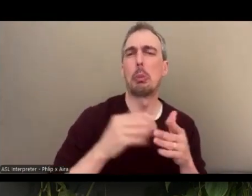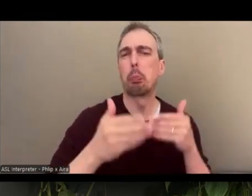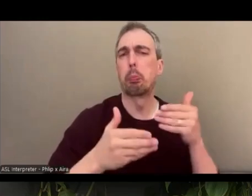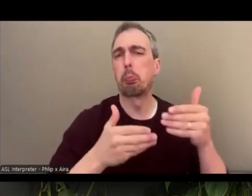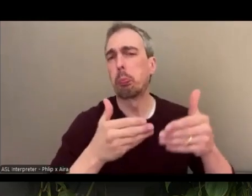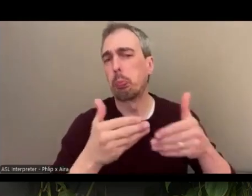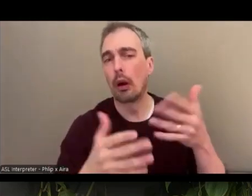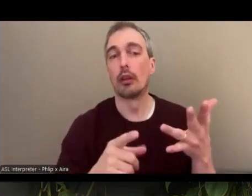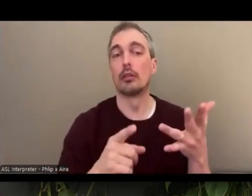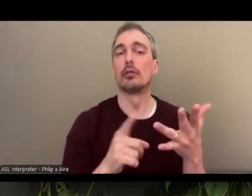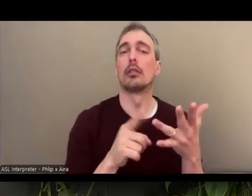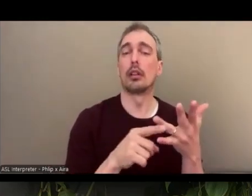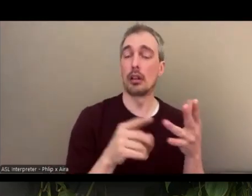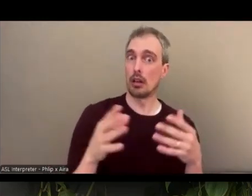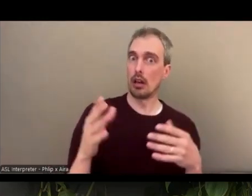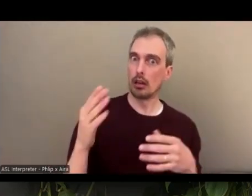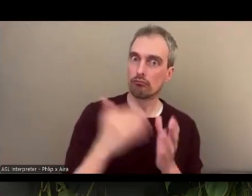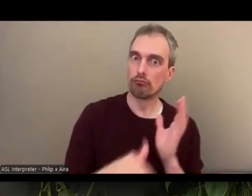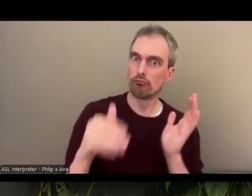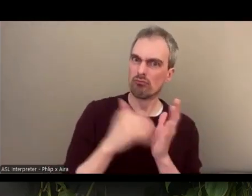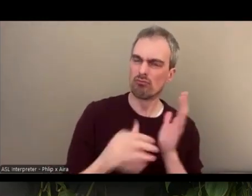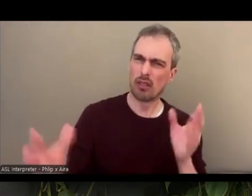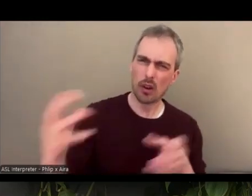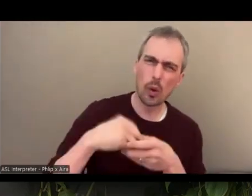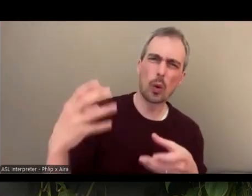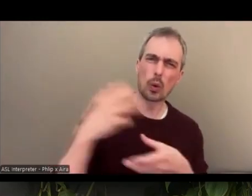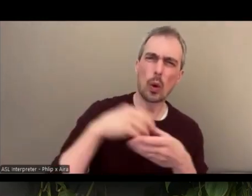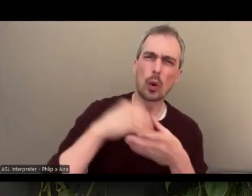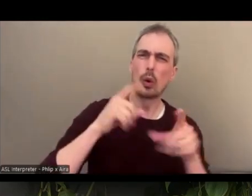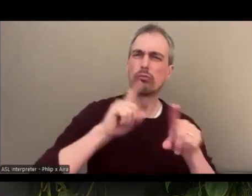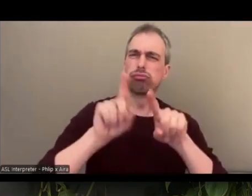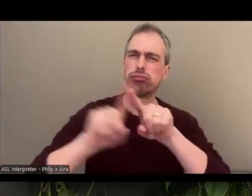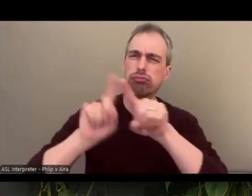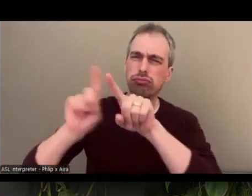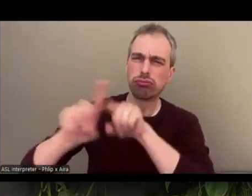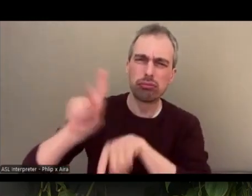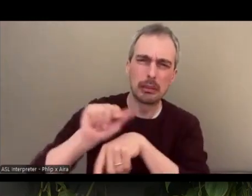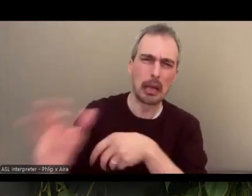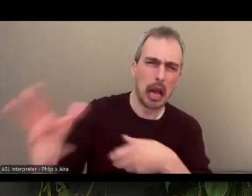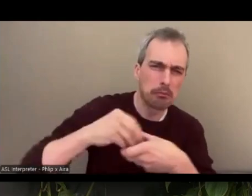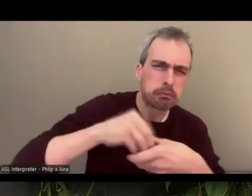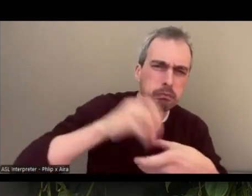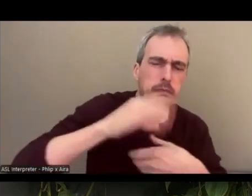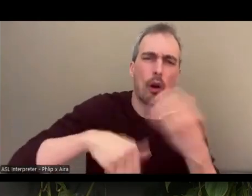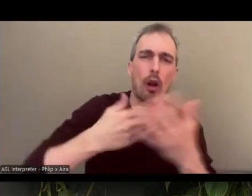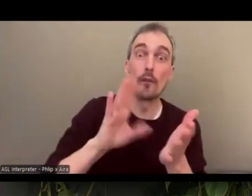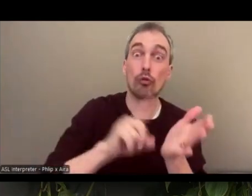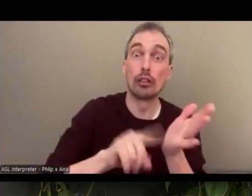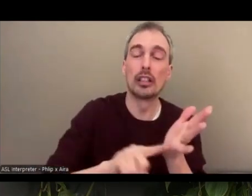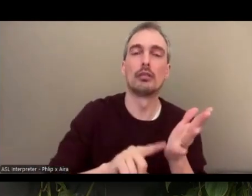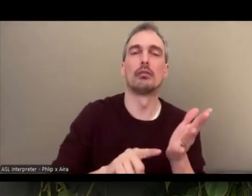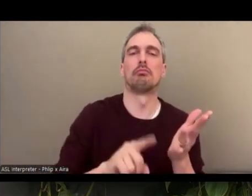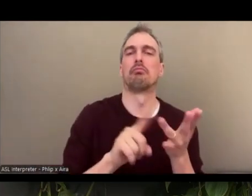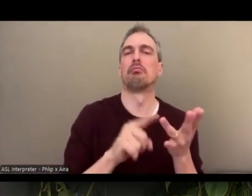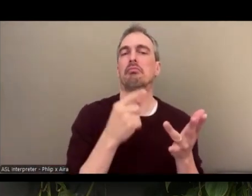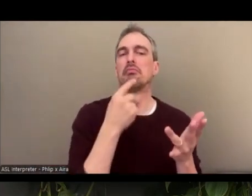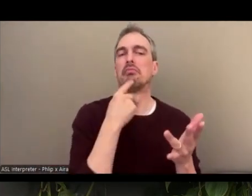in your user research, you can go ahead and mark this proof point as complete. So kind of four levels. You can also mark them not applicable.